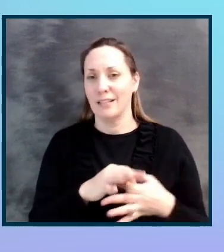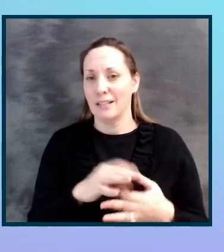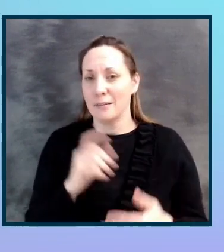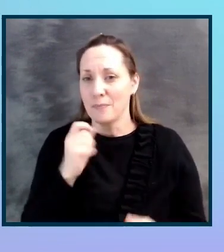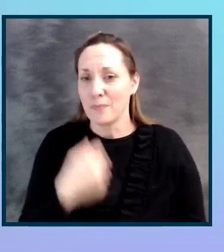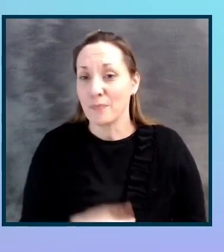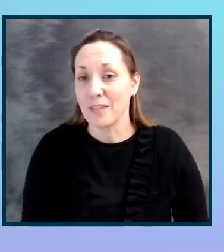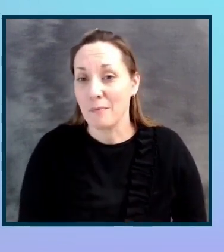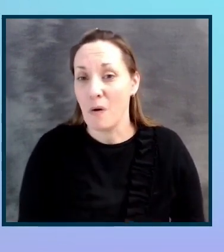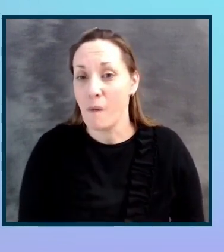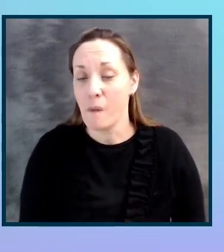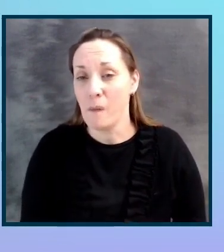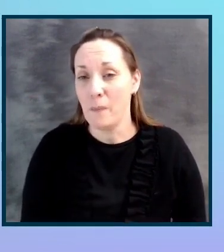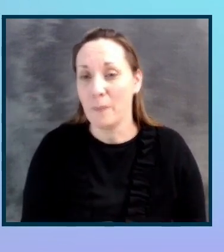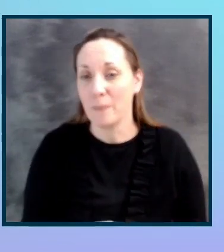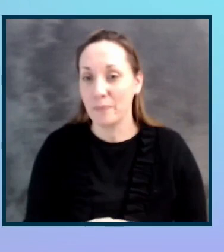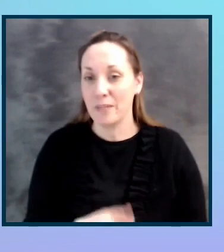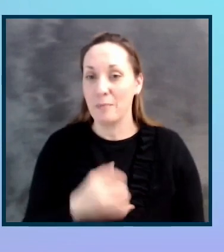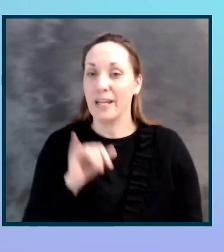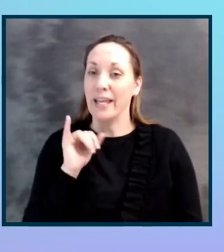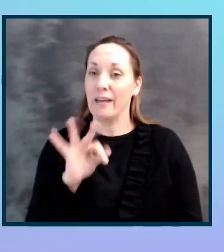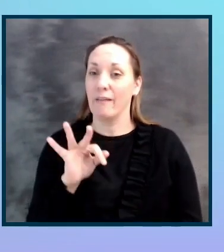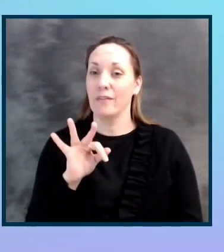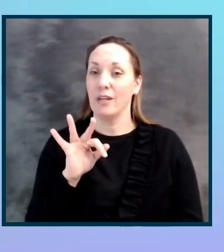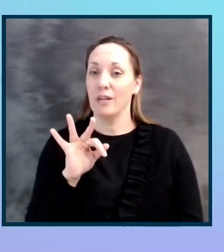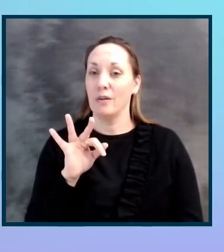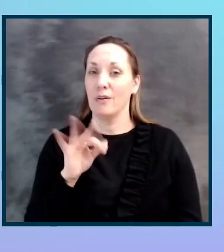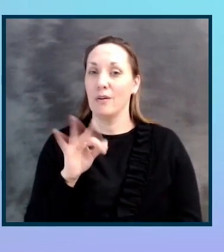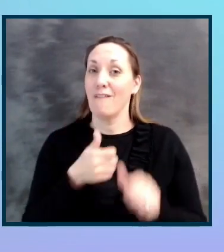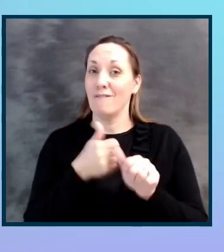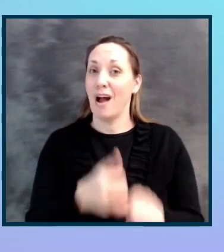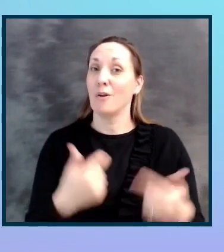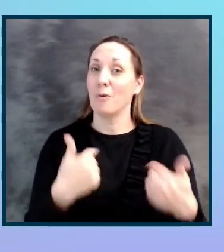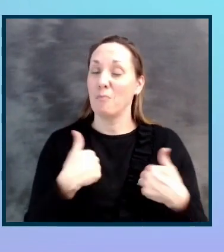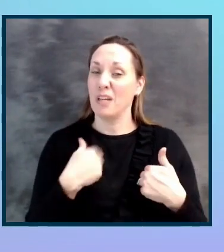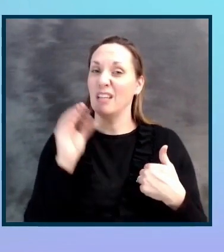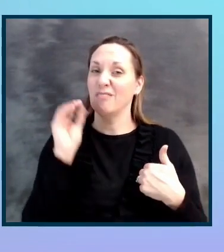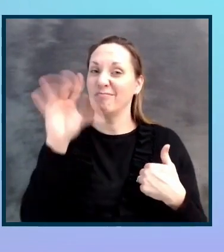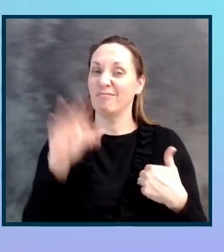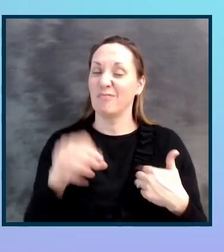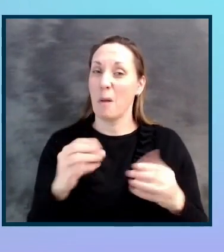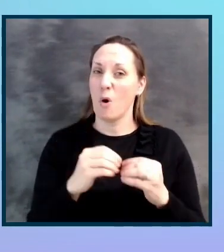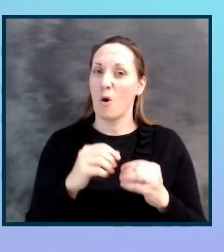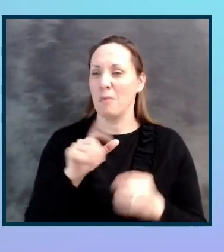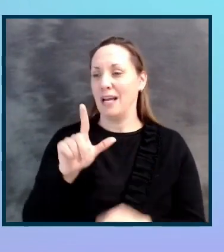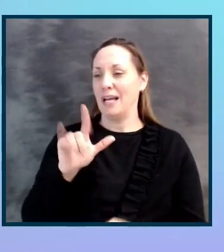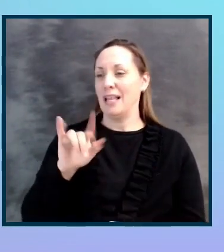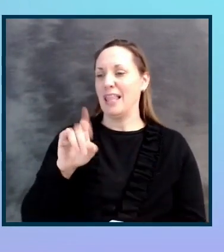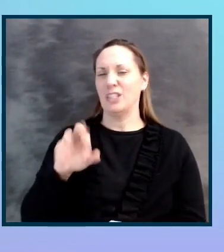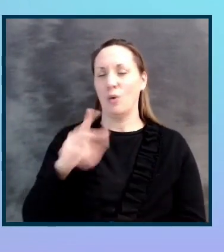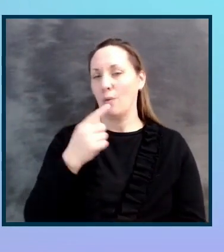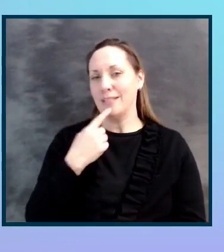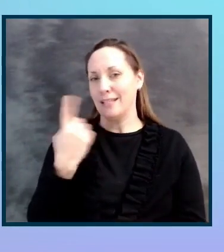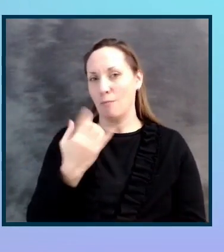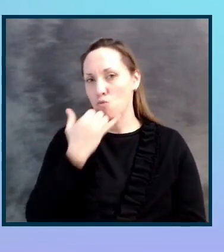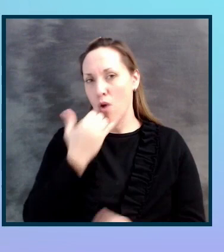but if you follow me, I'll give a little bit more on that. I don't wanna misspeak on one side of that. I know there's some folks that have put things out there